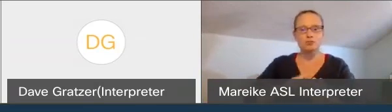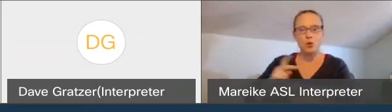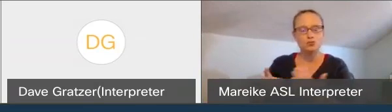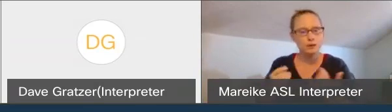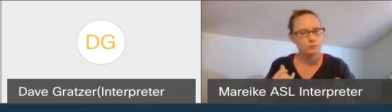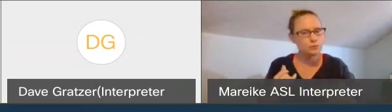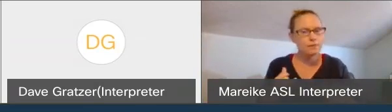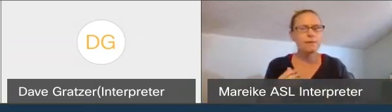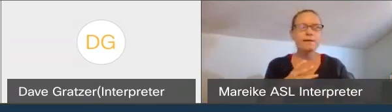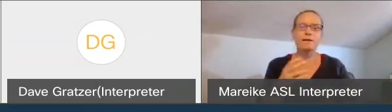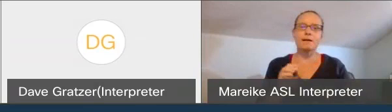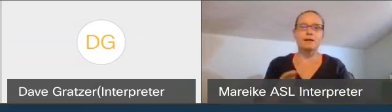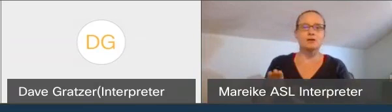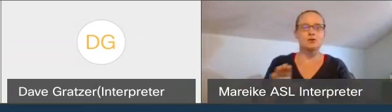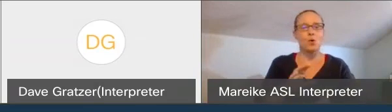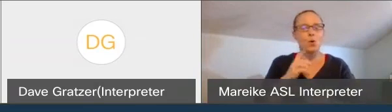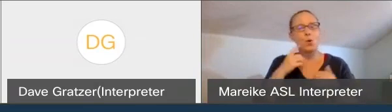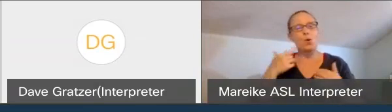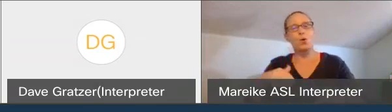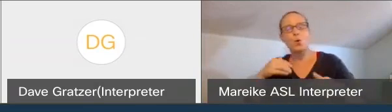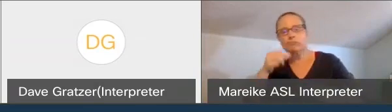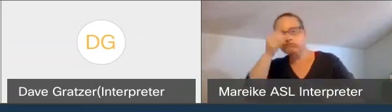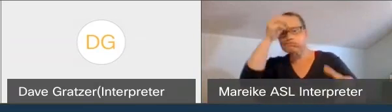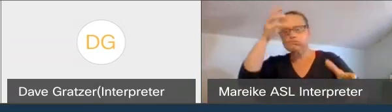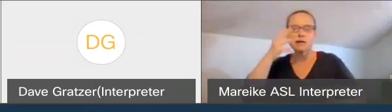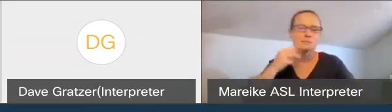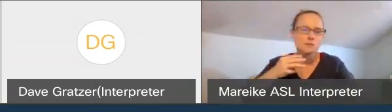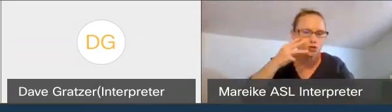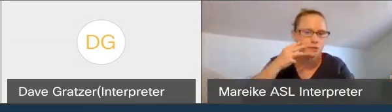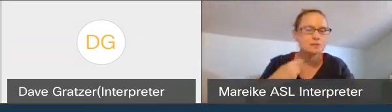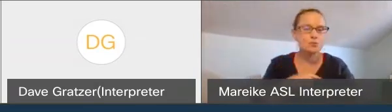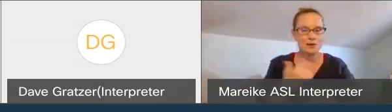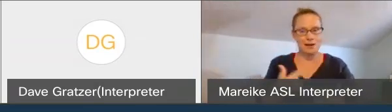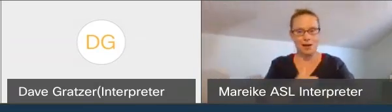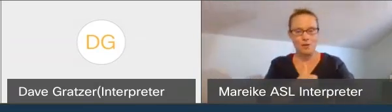and your wealth of collective experience. Uh, we now have a couple of minutes